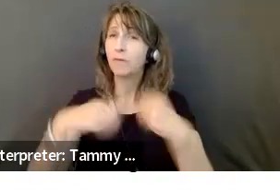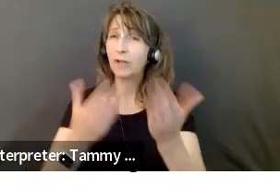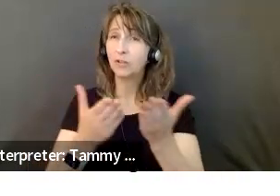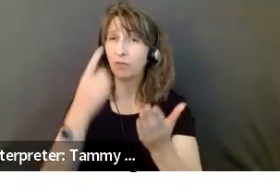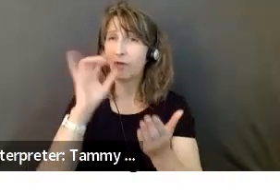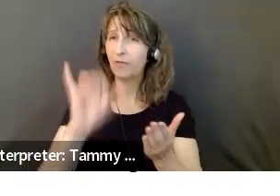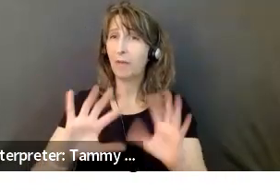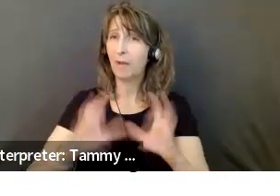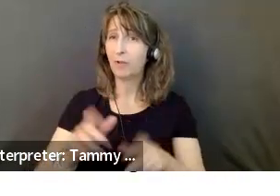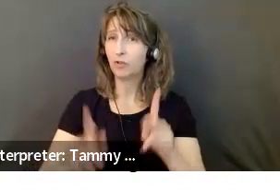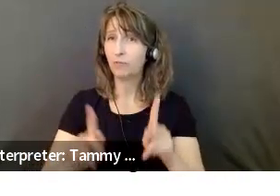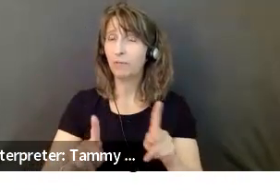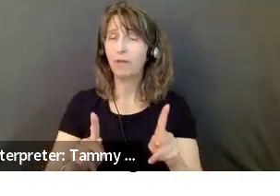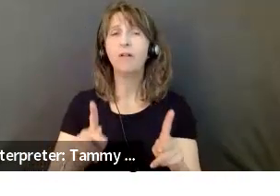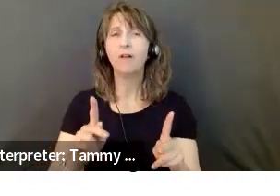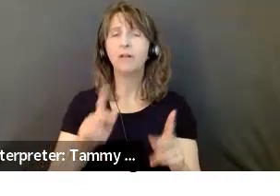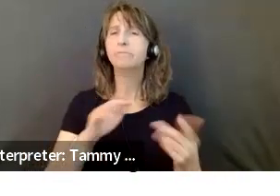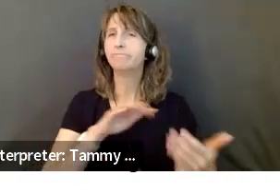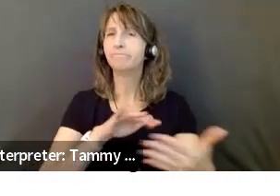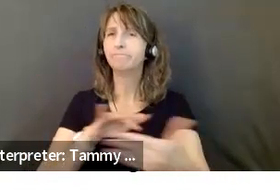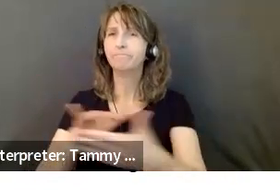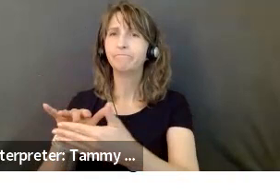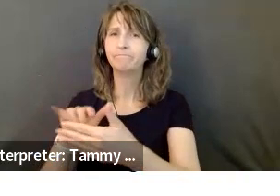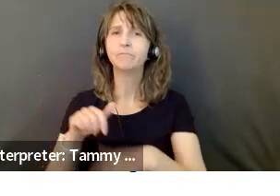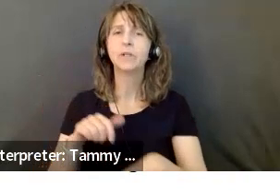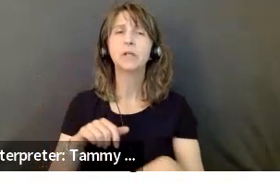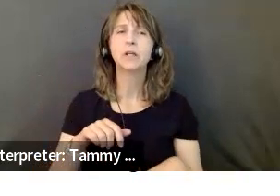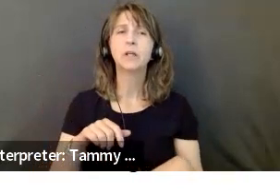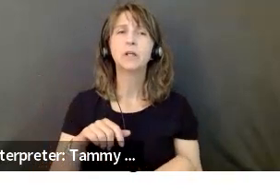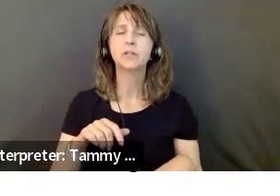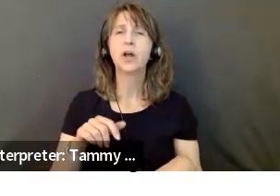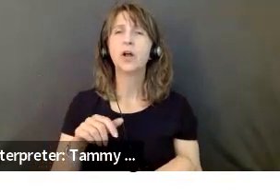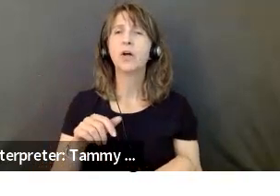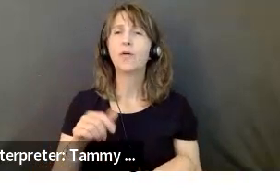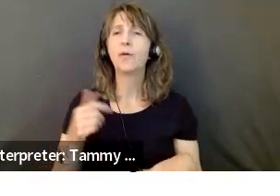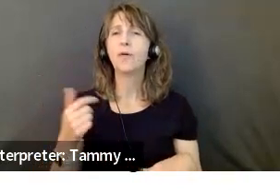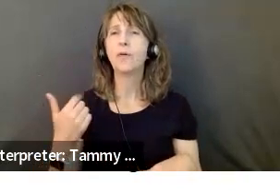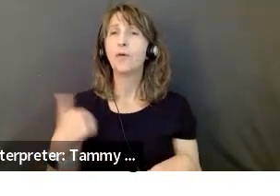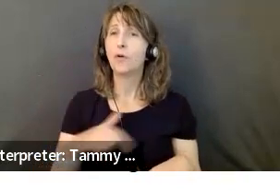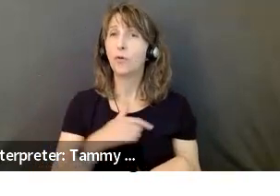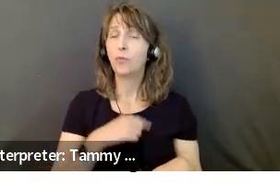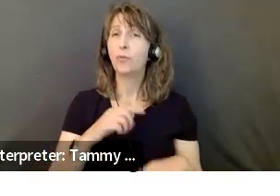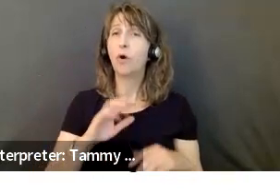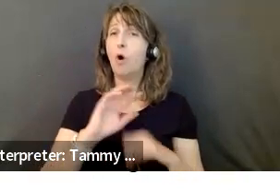So we needed to. Have everybody look at everything and then come back to the department and provide very specific recommendations on certain categories.